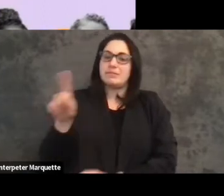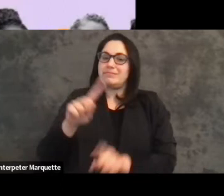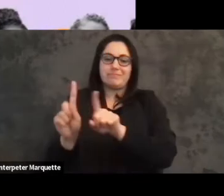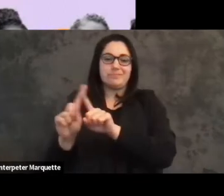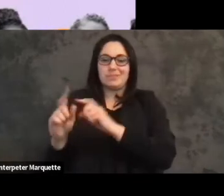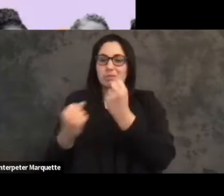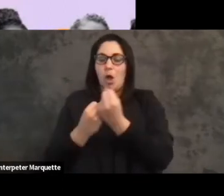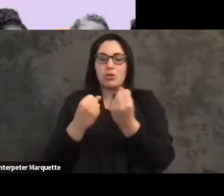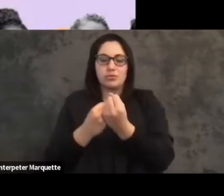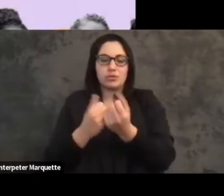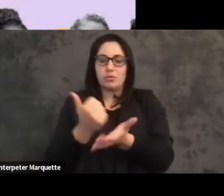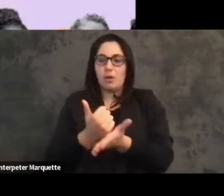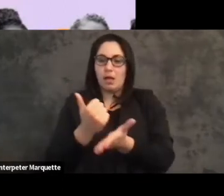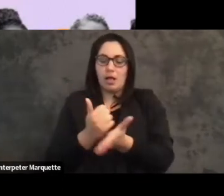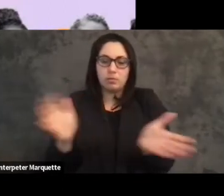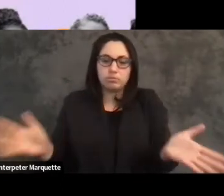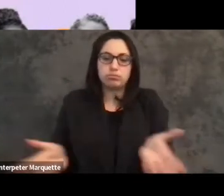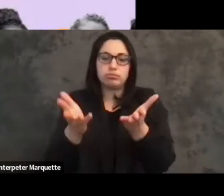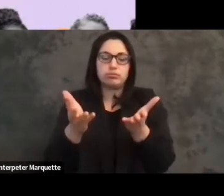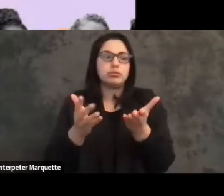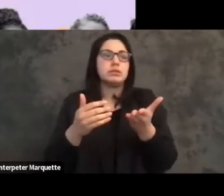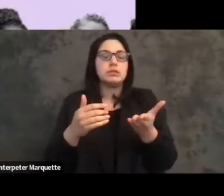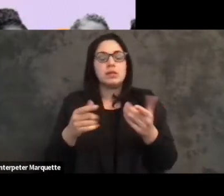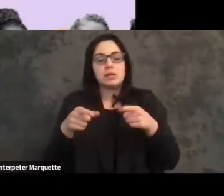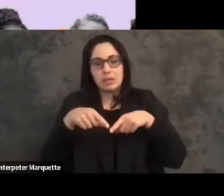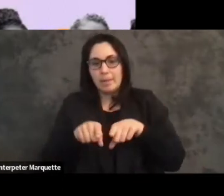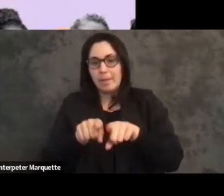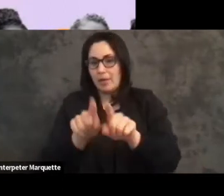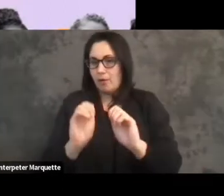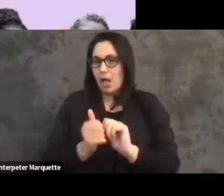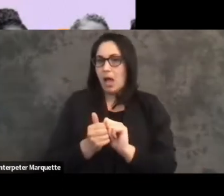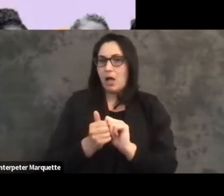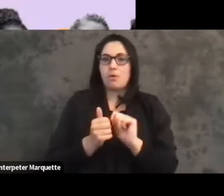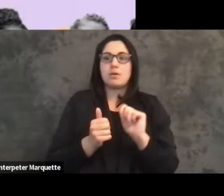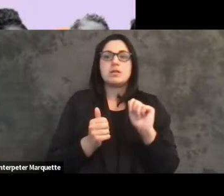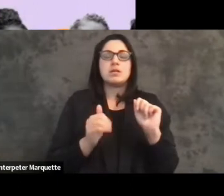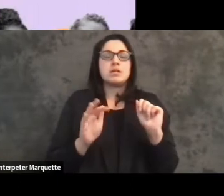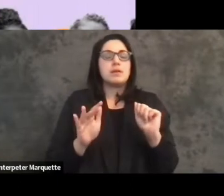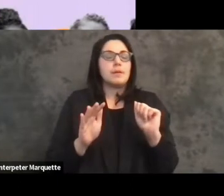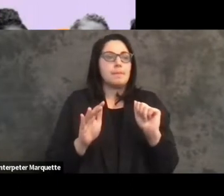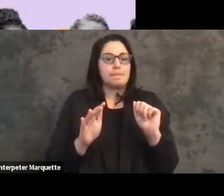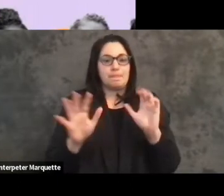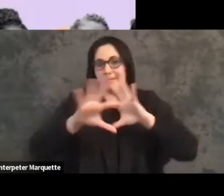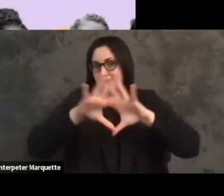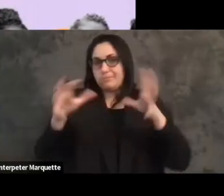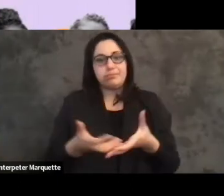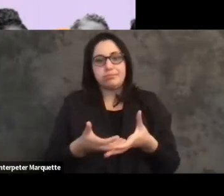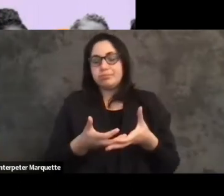you all are doing, along with Marked by COVID, and many others, to uplift so many of the